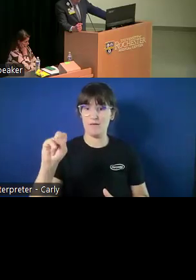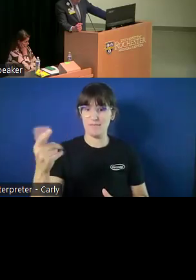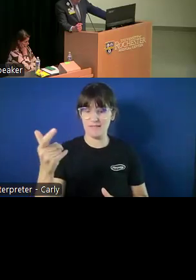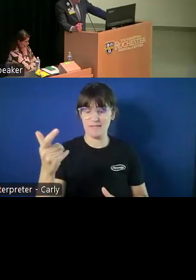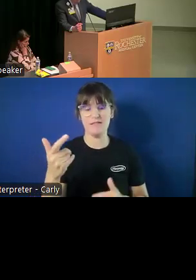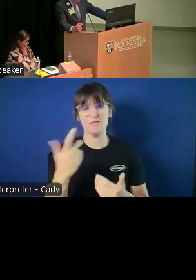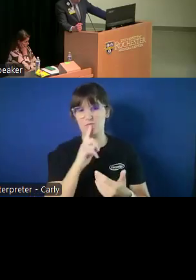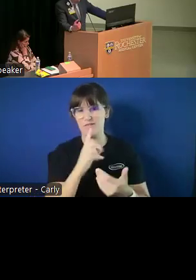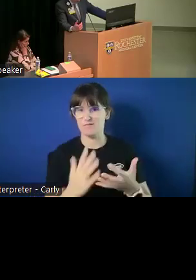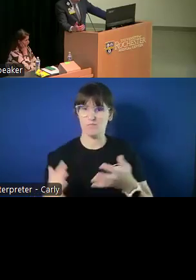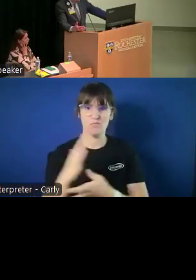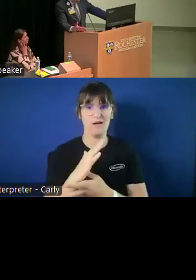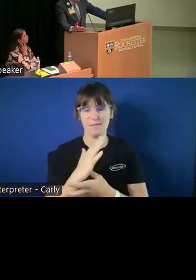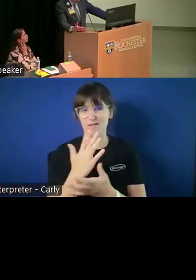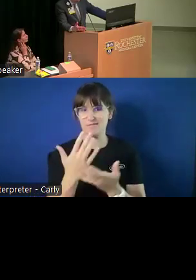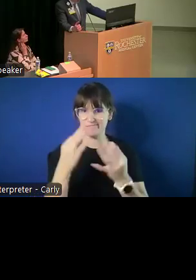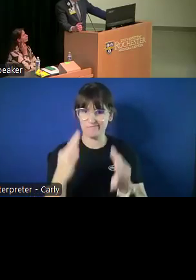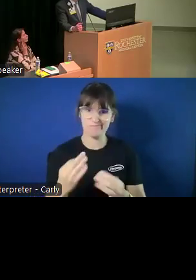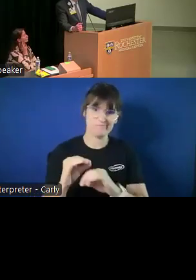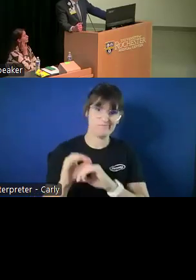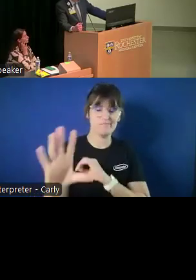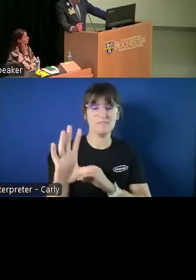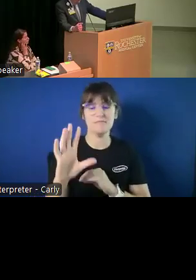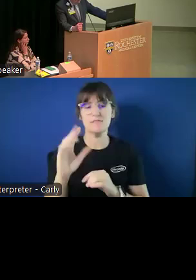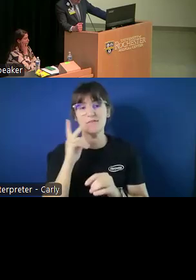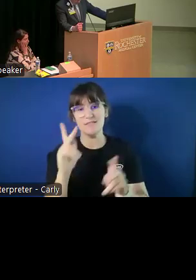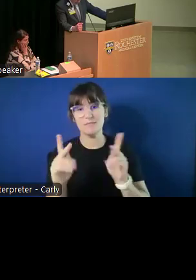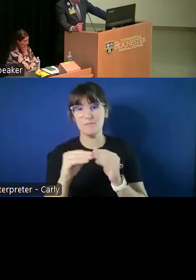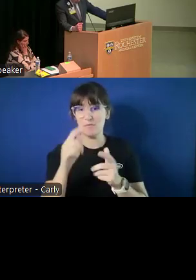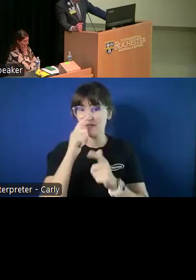for a number of people and we we continue to see a lot of interest in retreats and wellness fairs